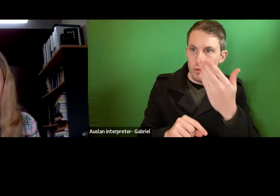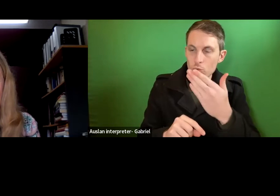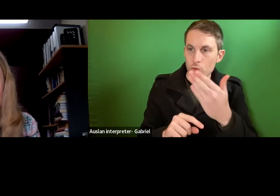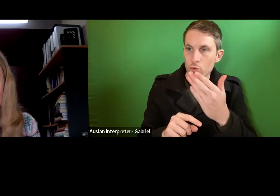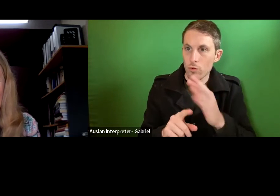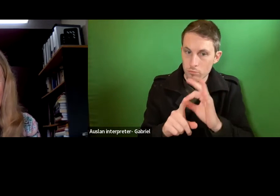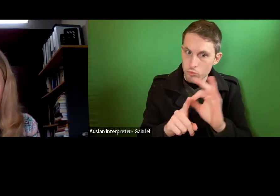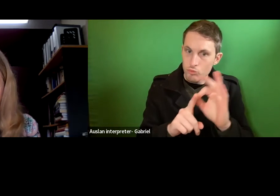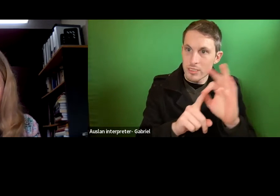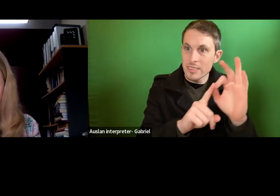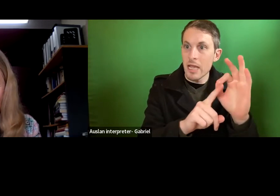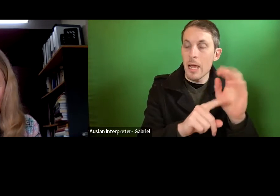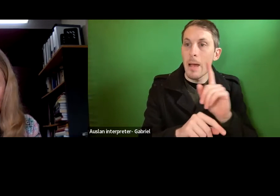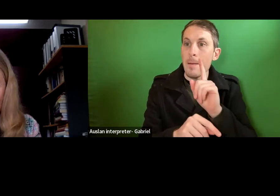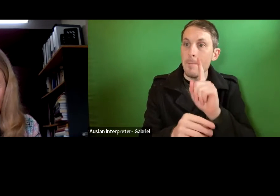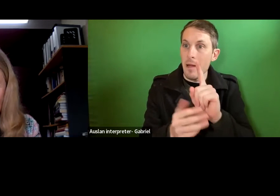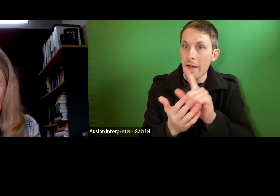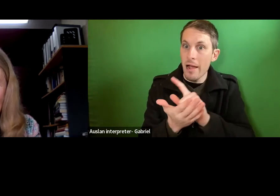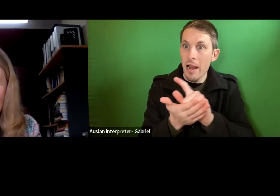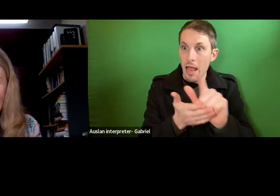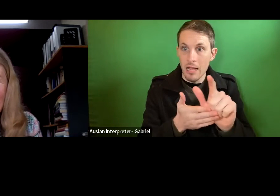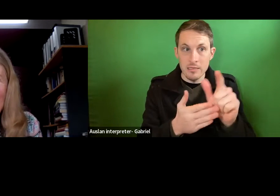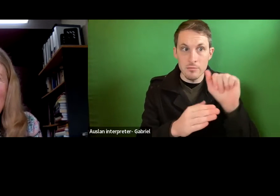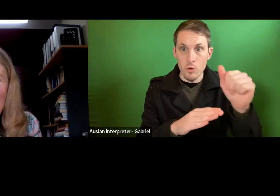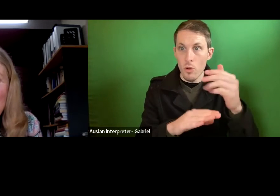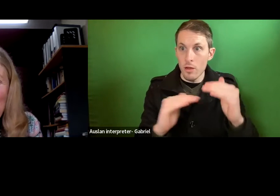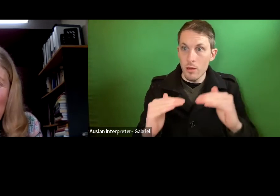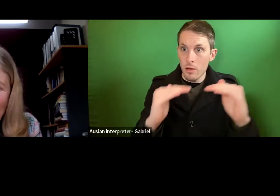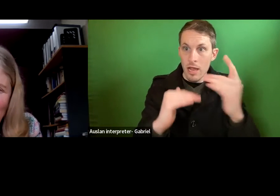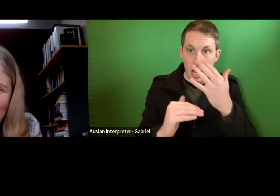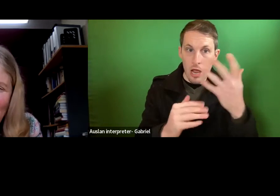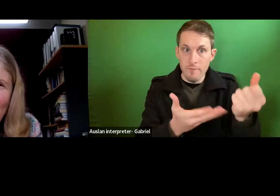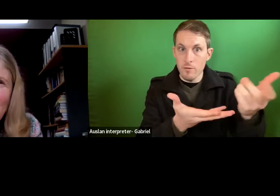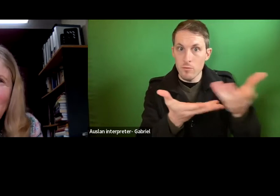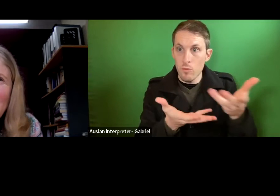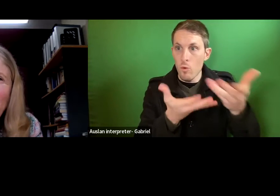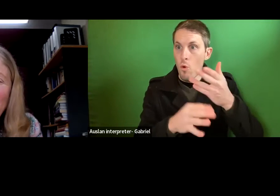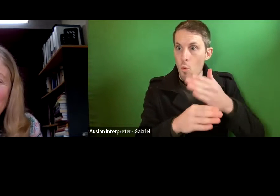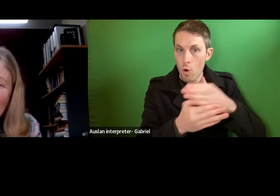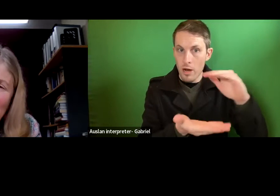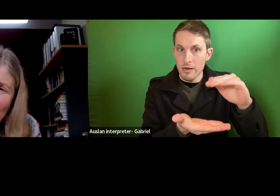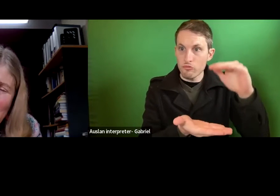But as the volume of work increases as the expectations in terms of the sophistication